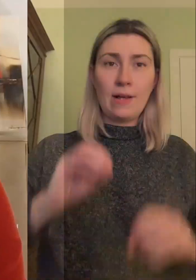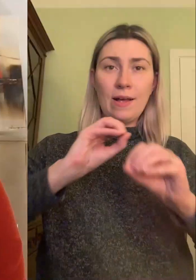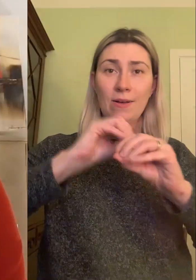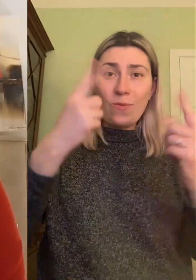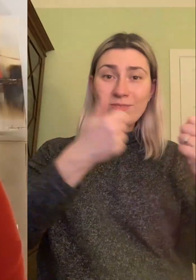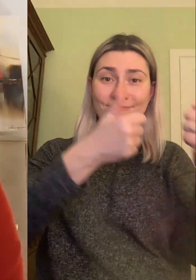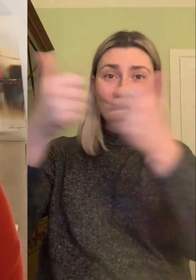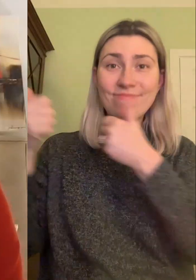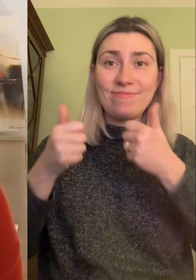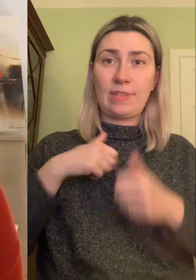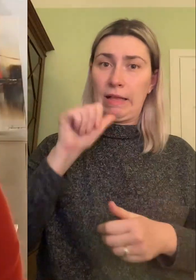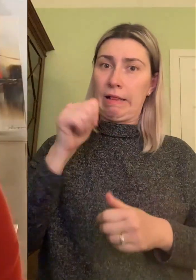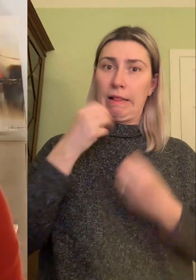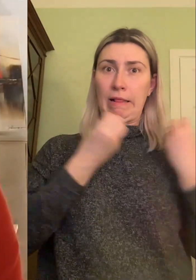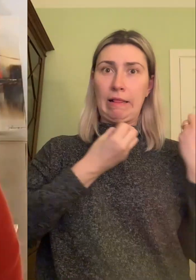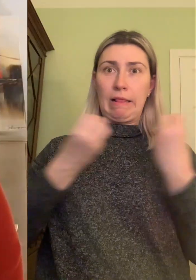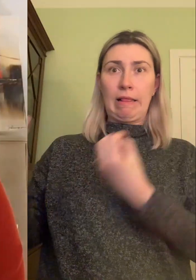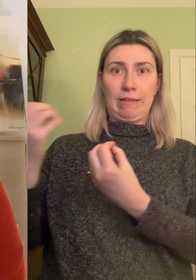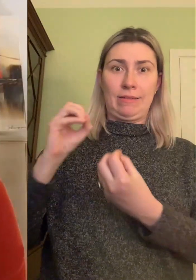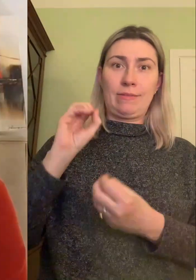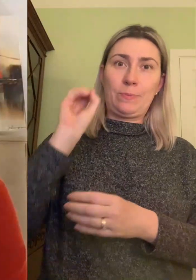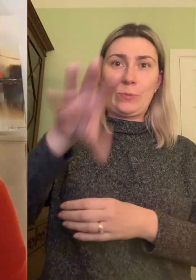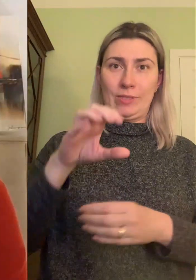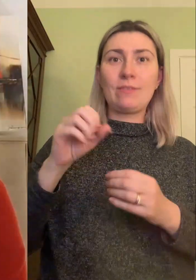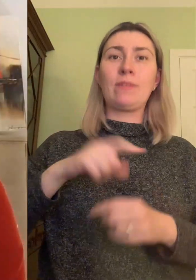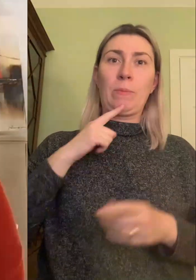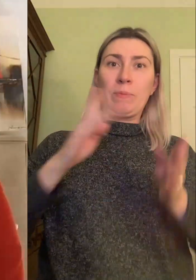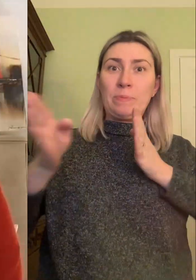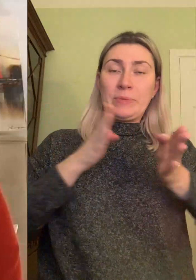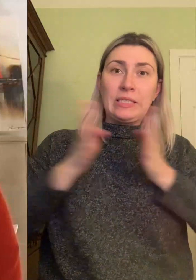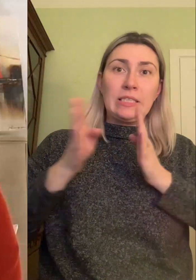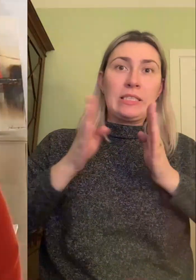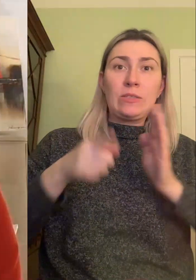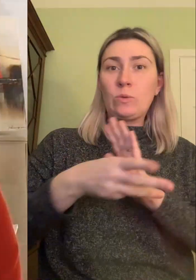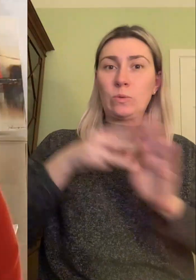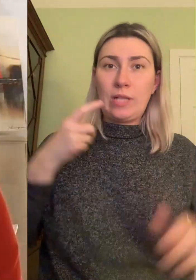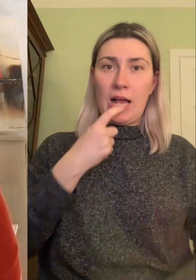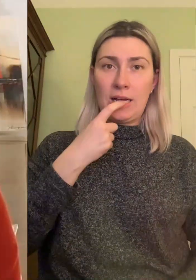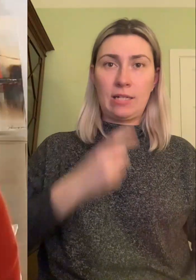Hi everyone. I haven't posted in a good few days. I’ve had a busy week.